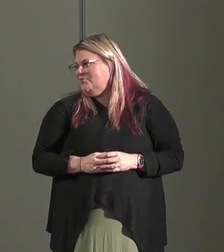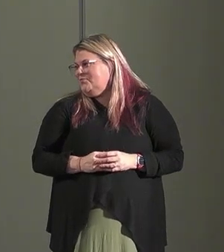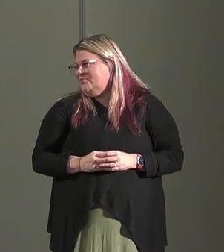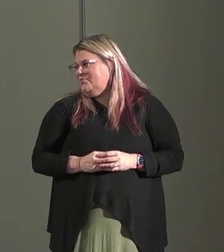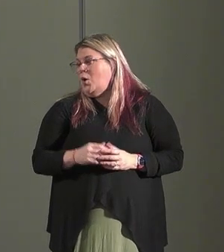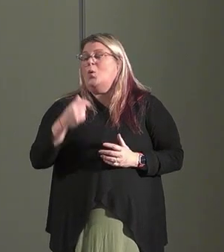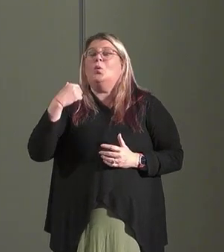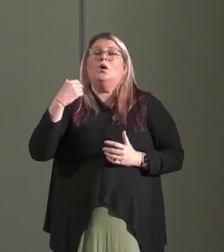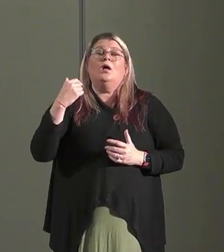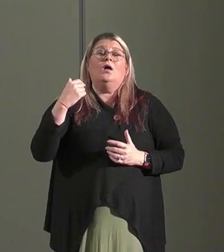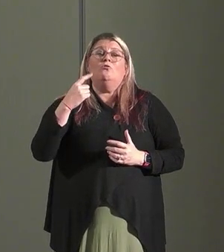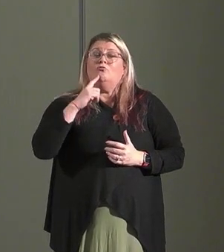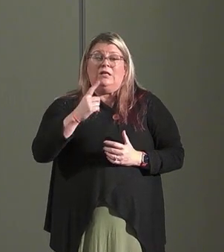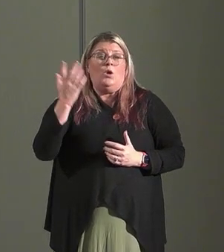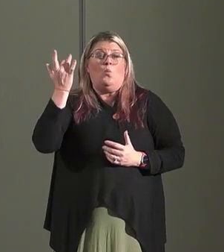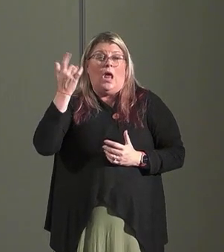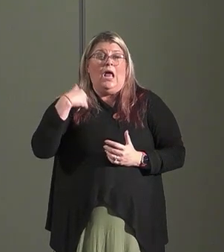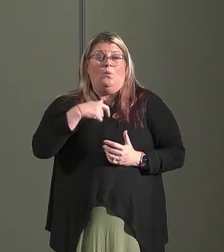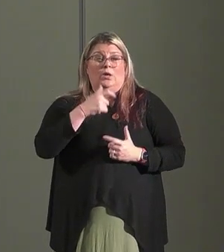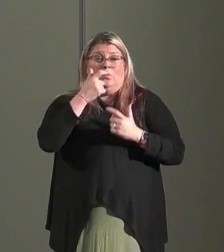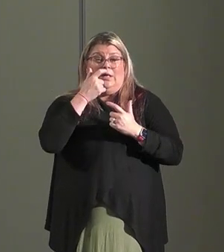interested in that it was easy to measure. .